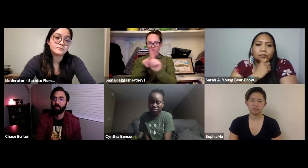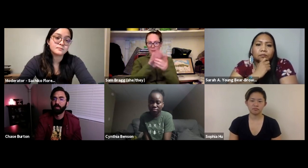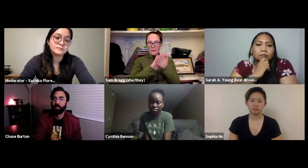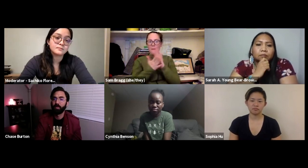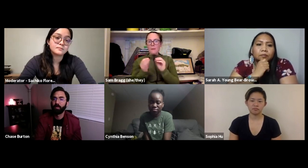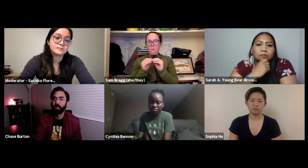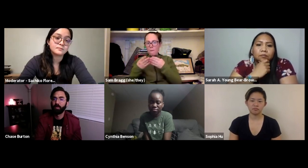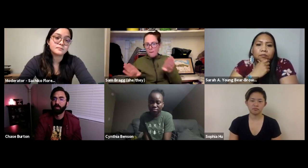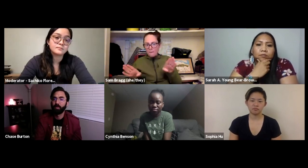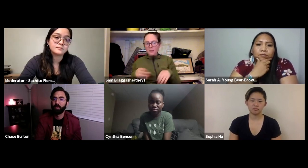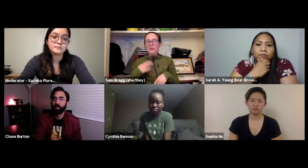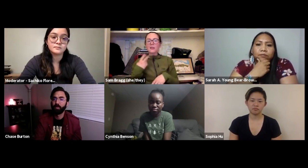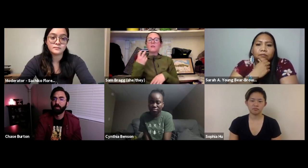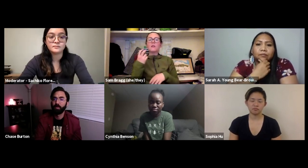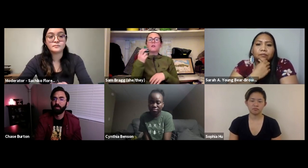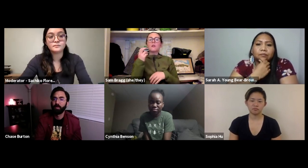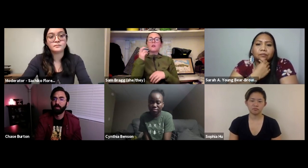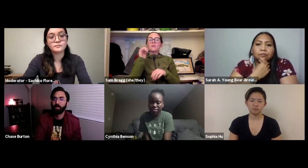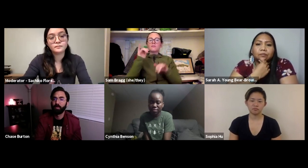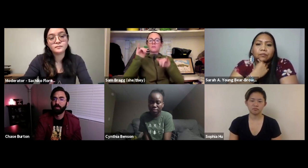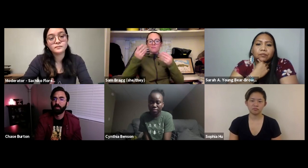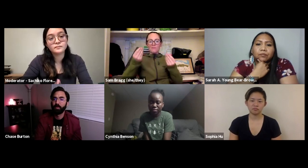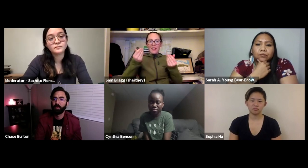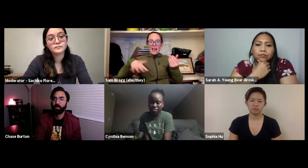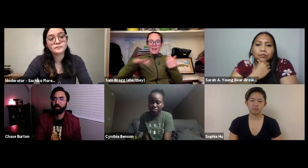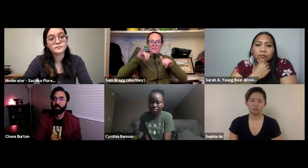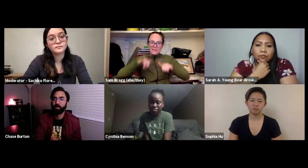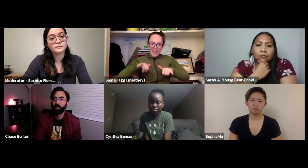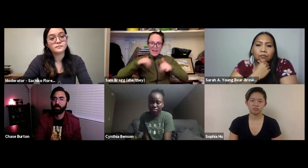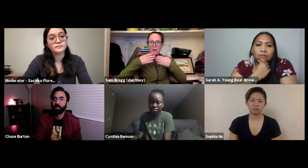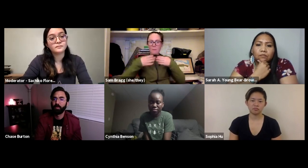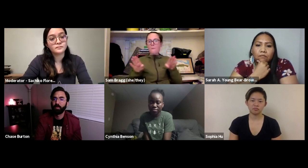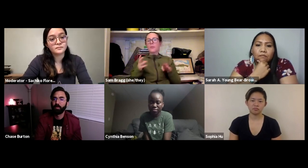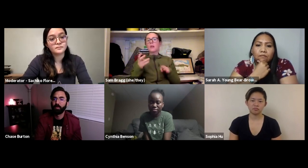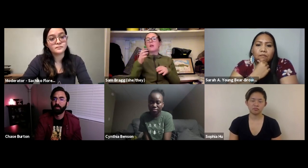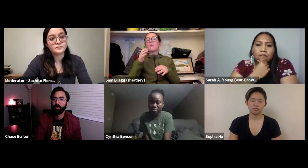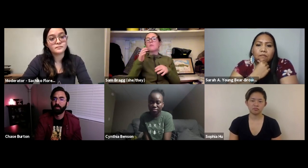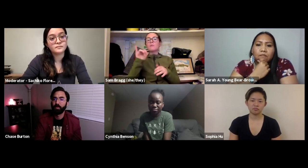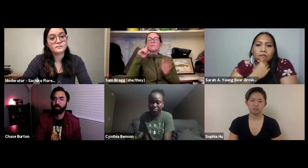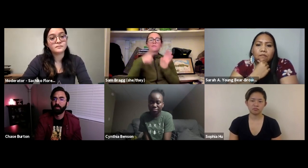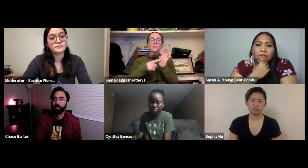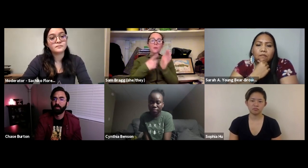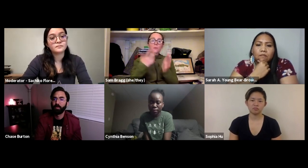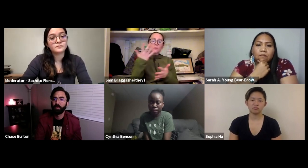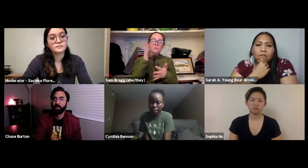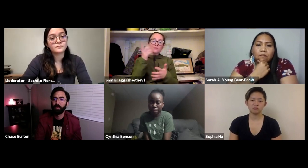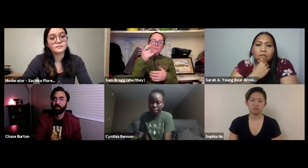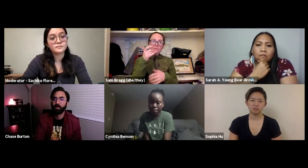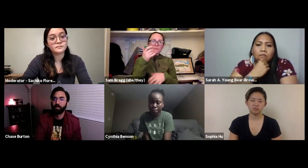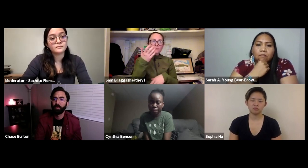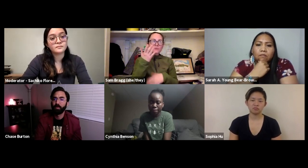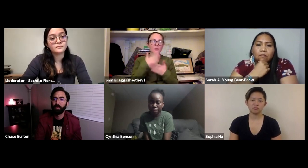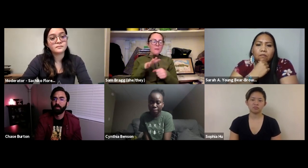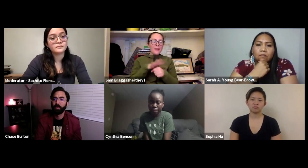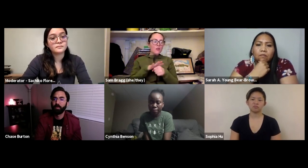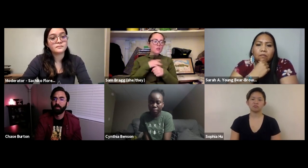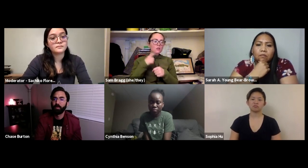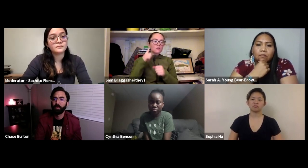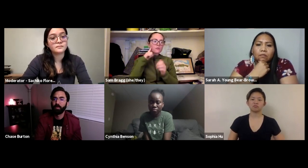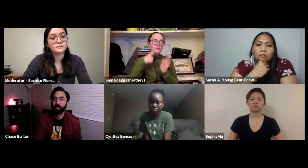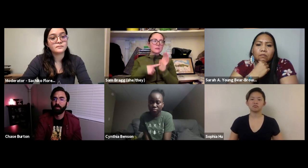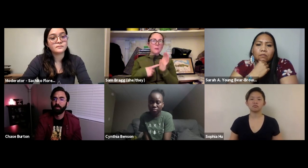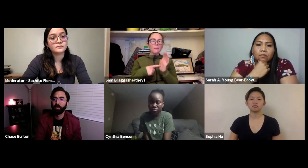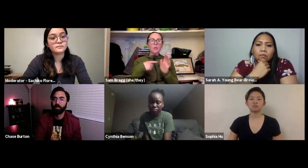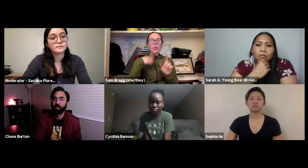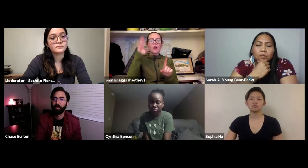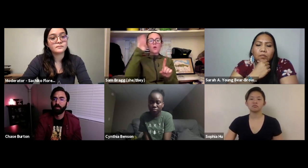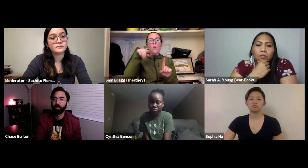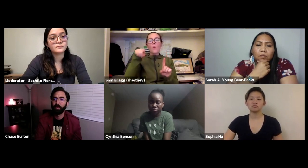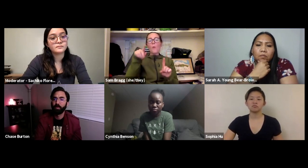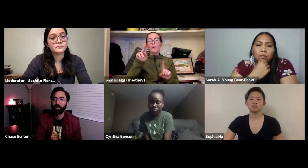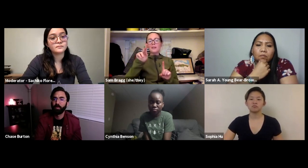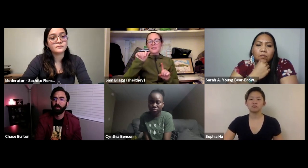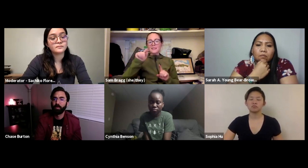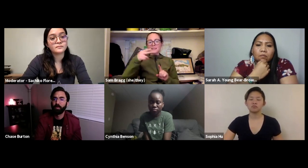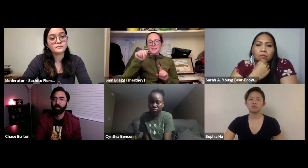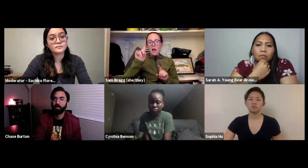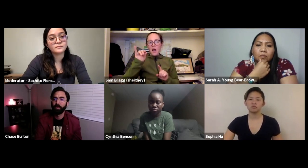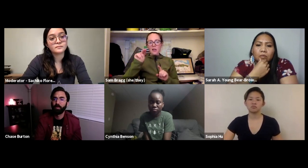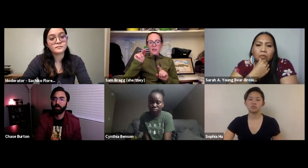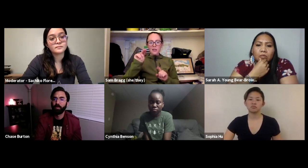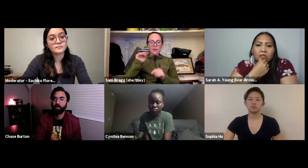should have more public lands that stay public as an example there are some areas for example,